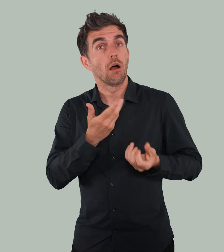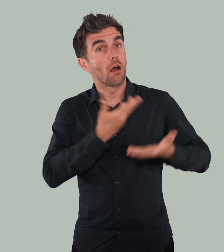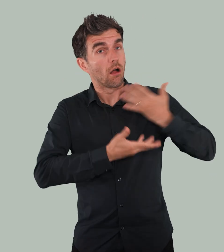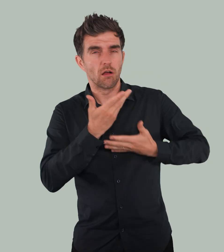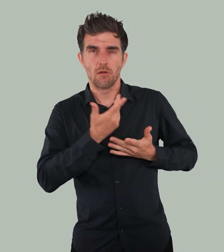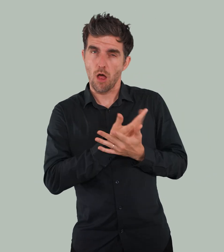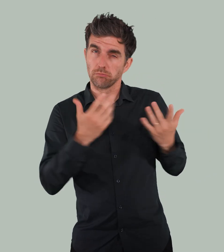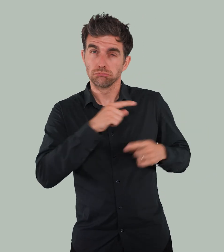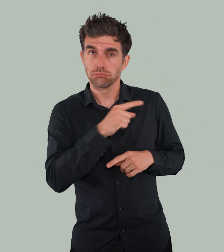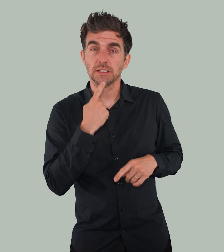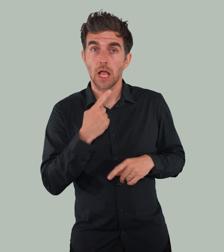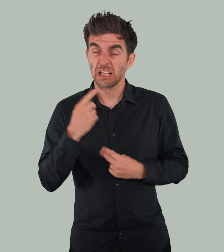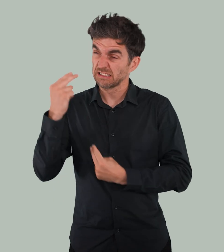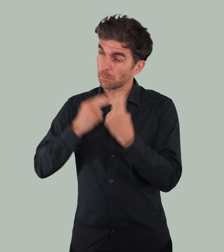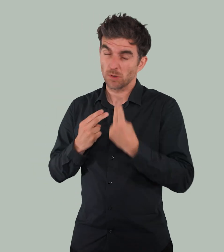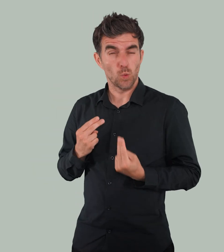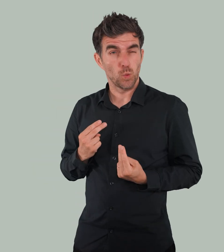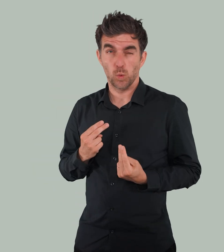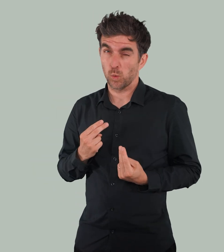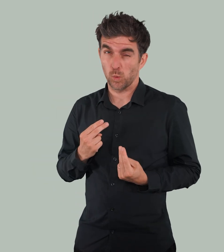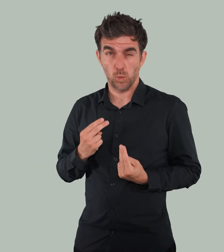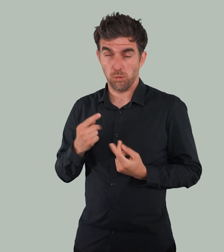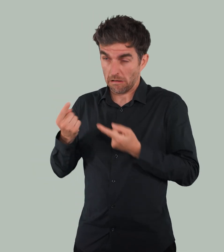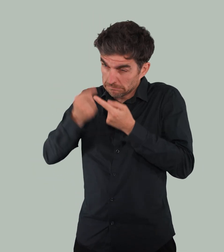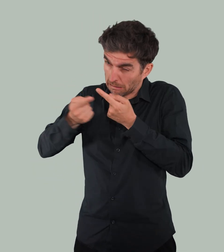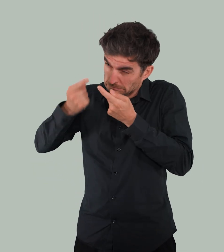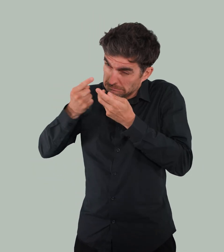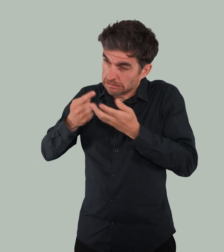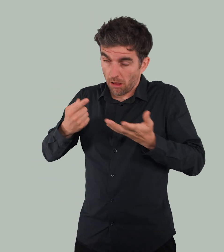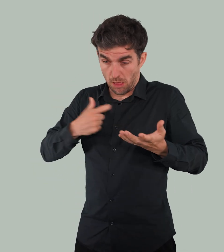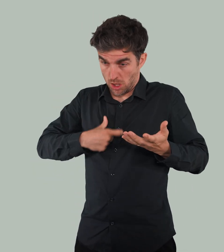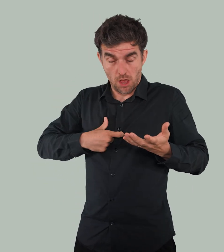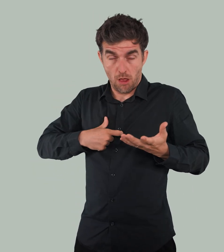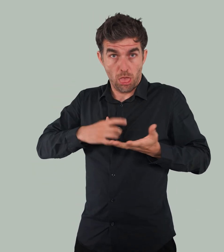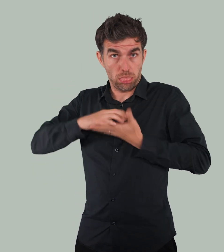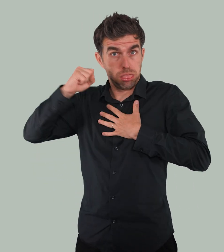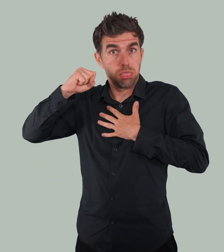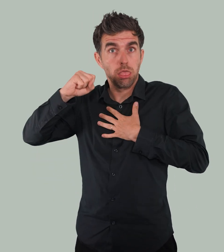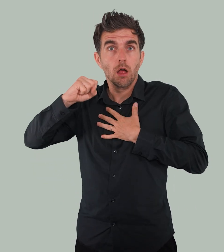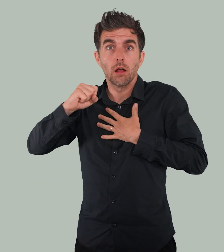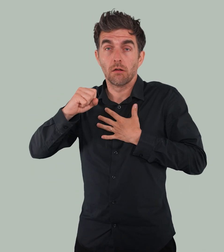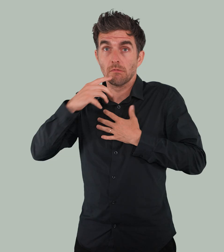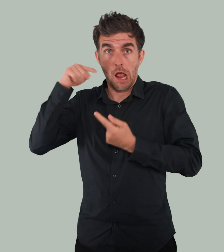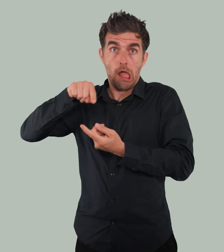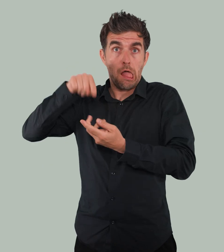Respondents often describe assessments as dehumanising and adversarial